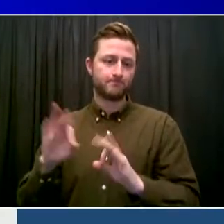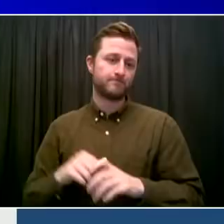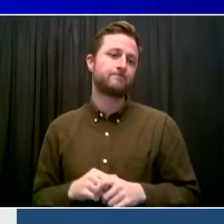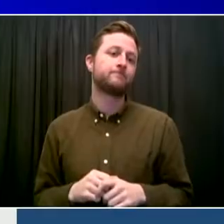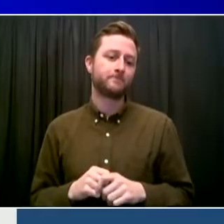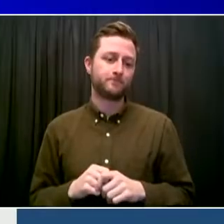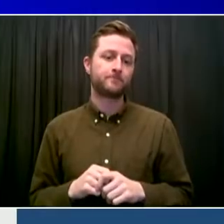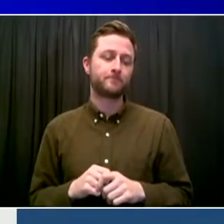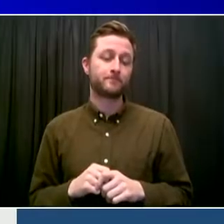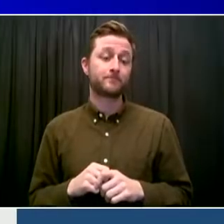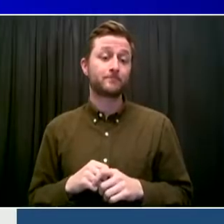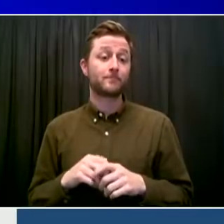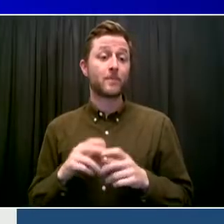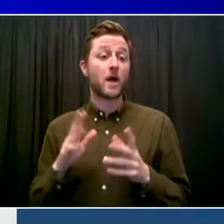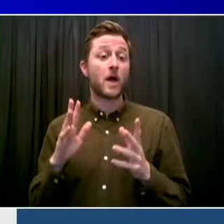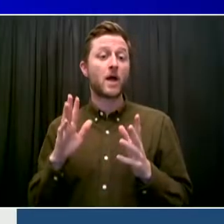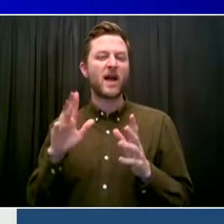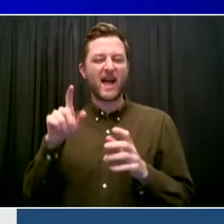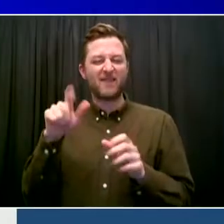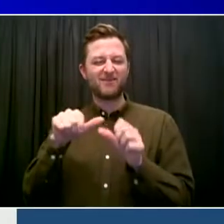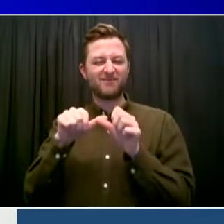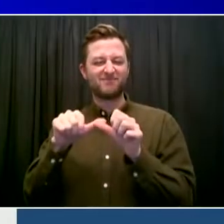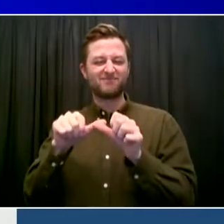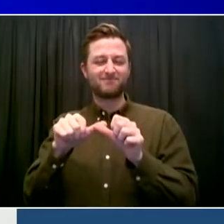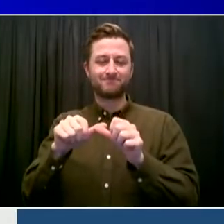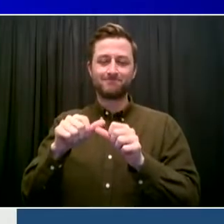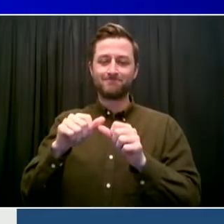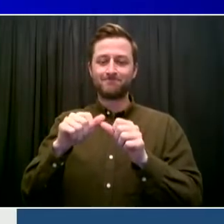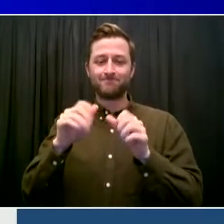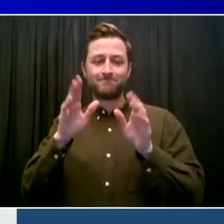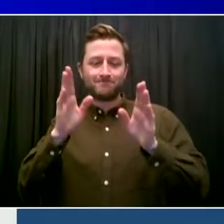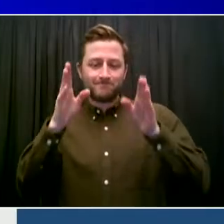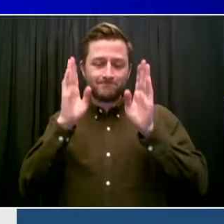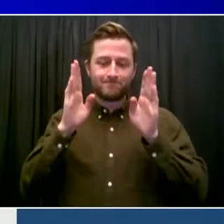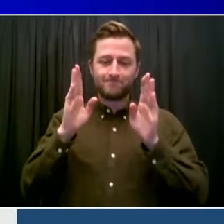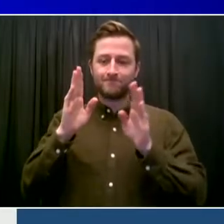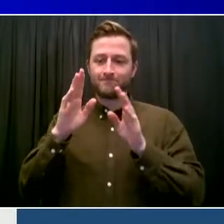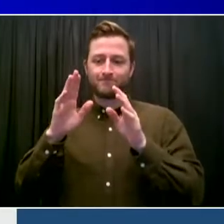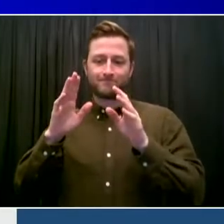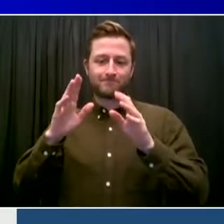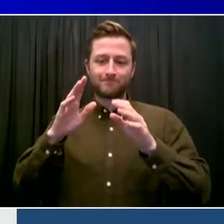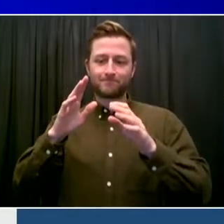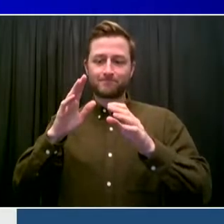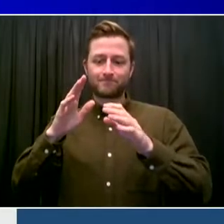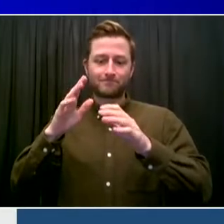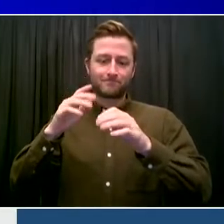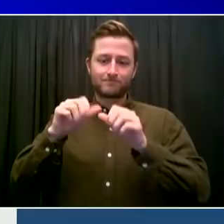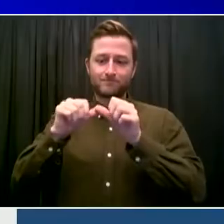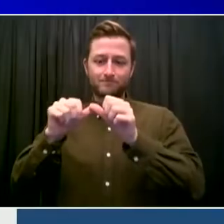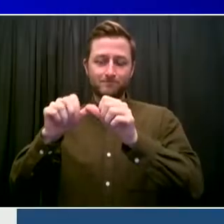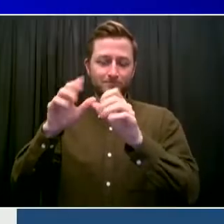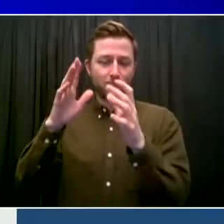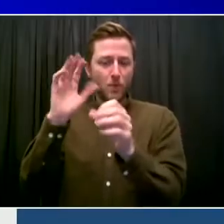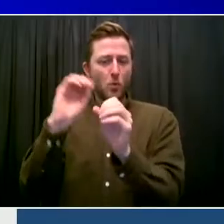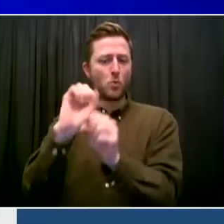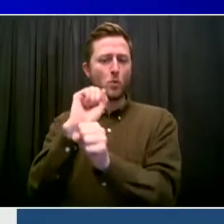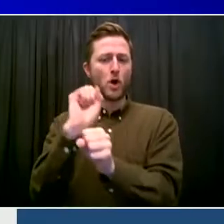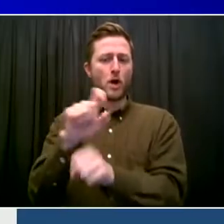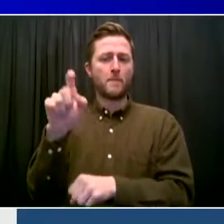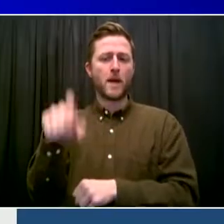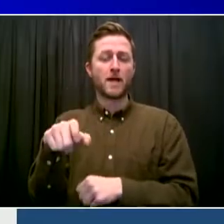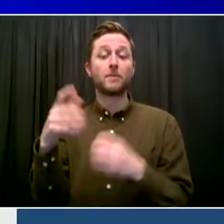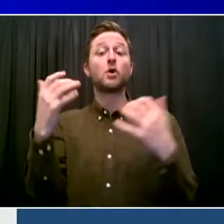DECLINING.